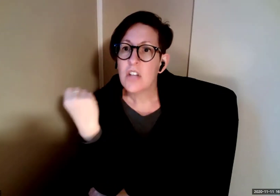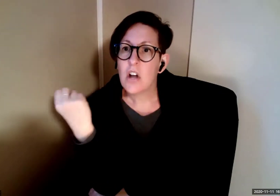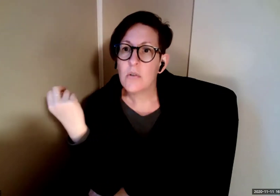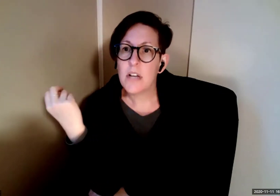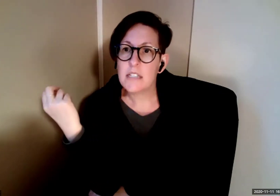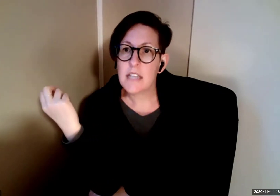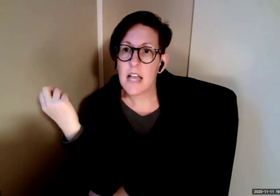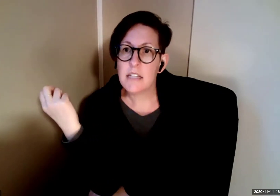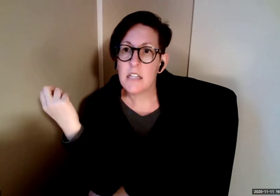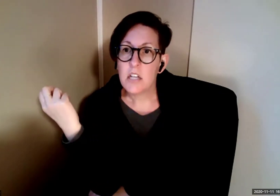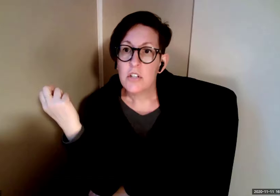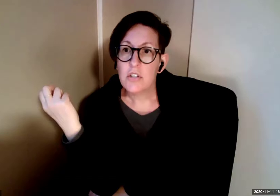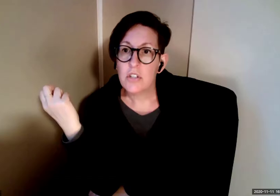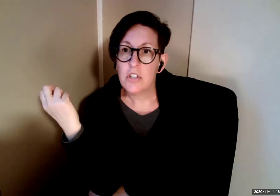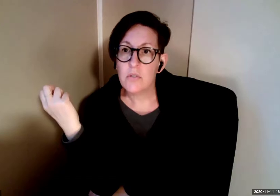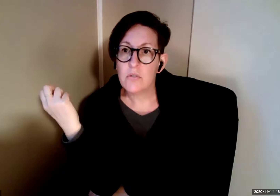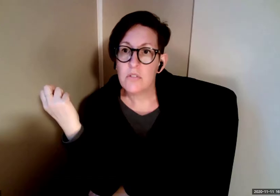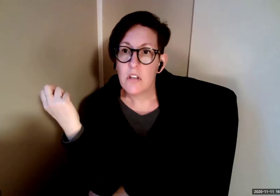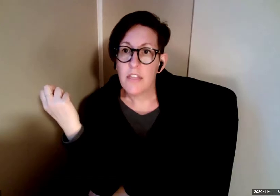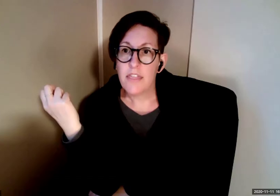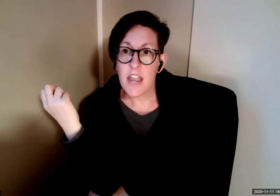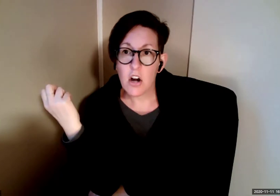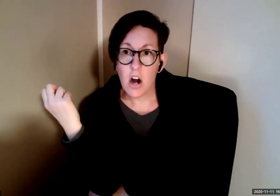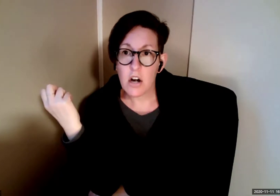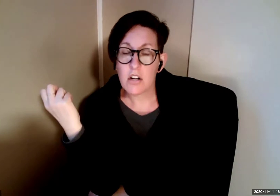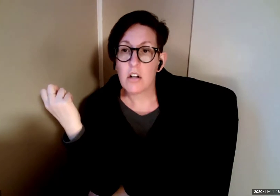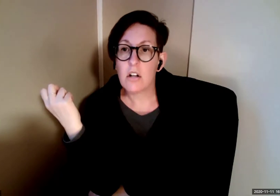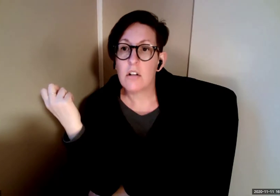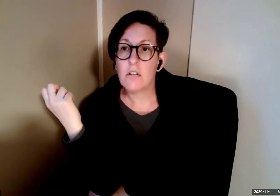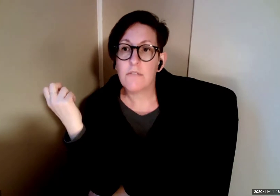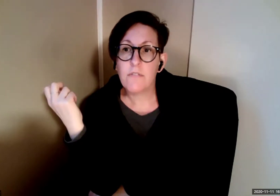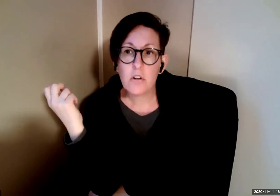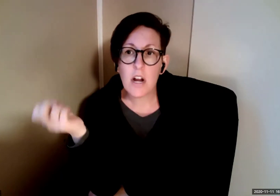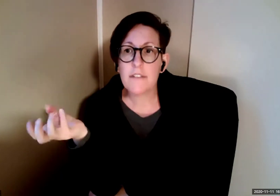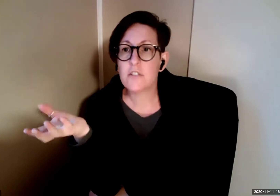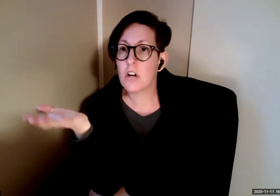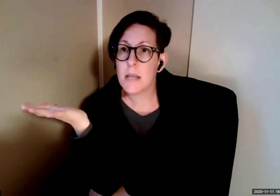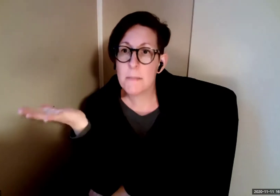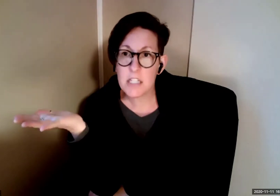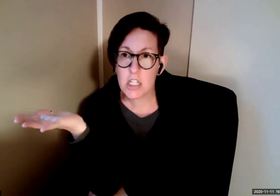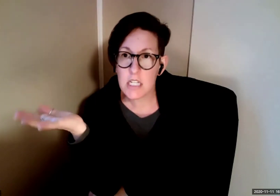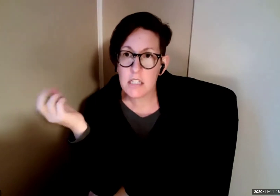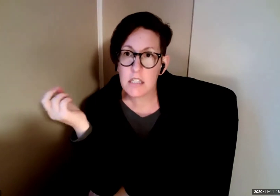Nicole she/her: So it says to use their article photographs or images.